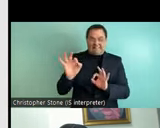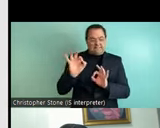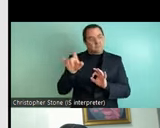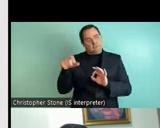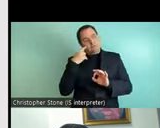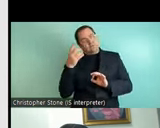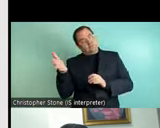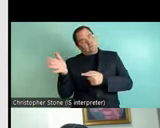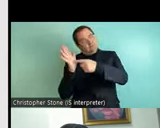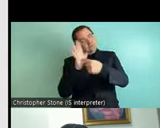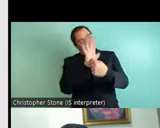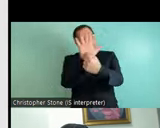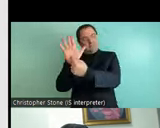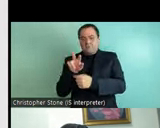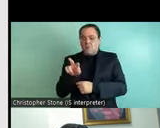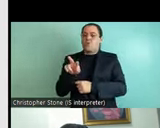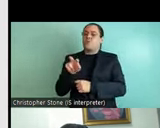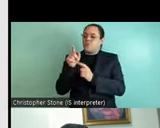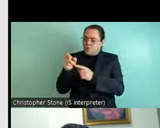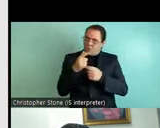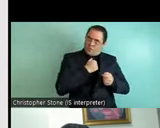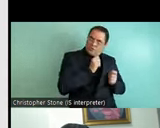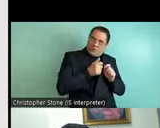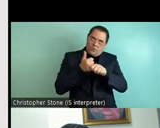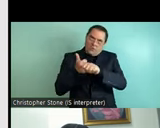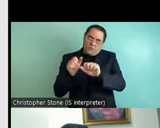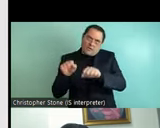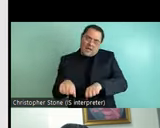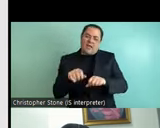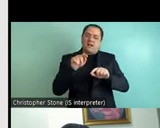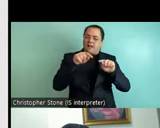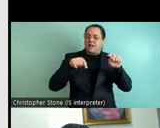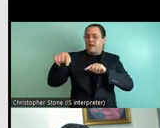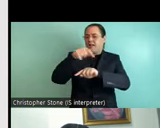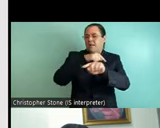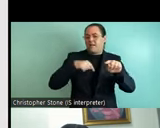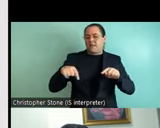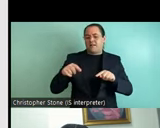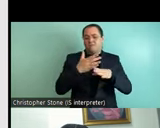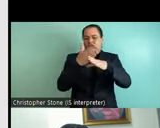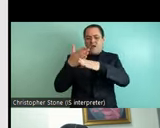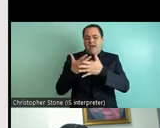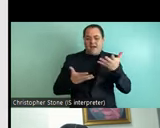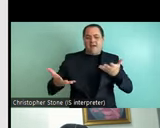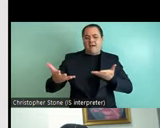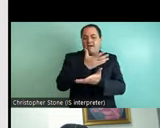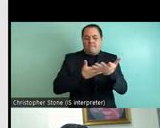some benefits to derive from retaining employees weigh the simplicity.